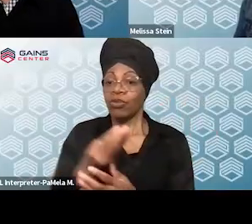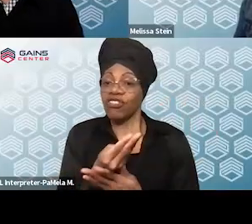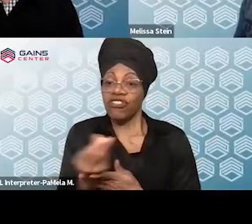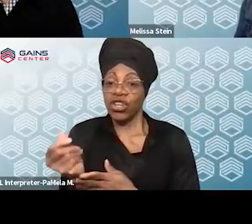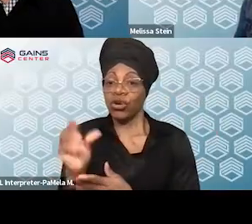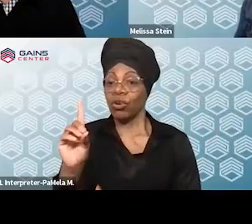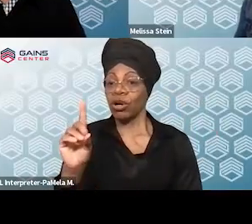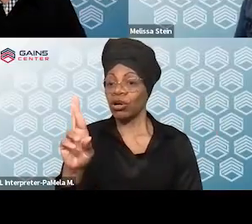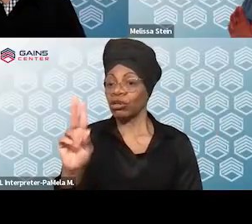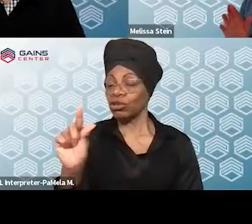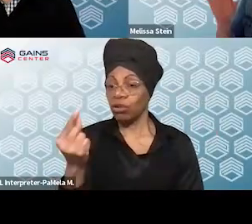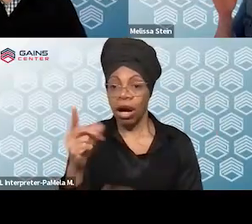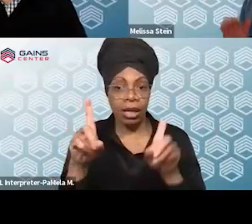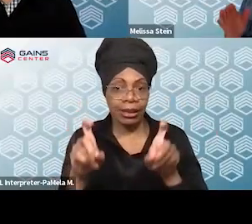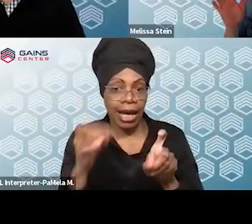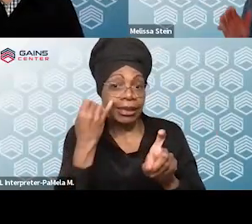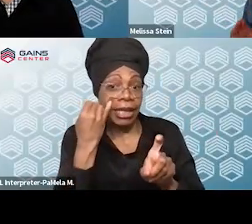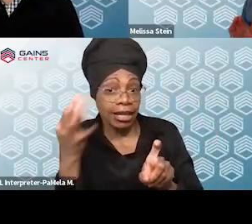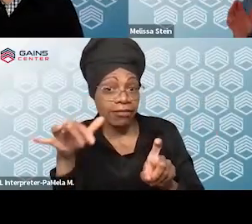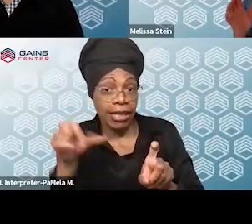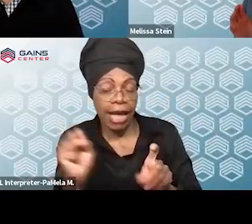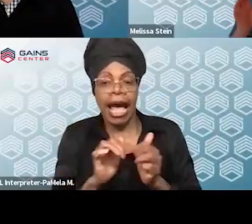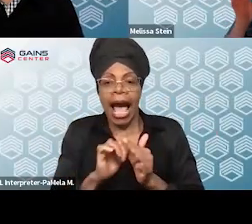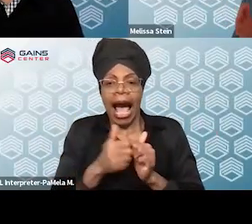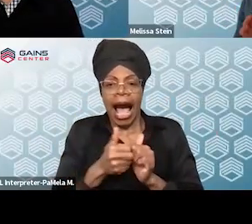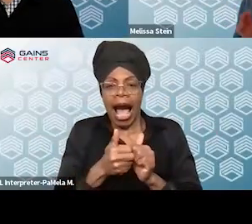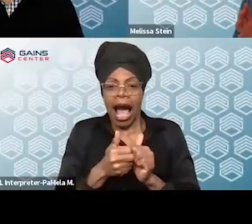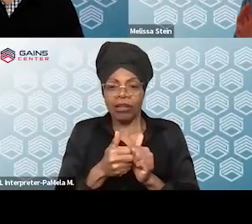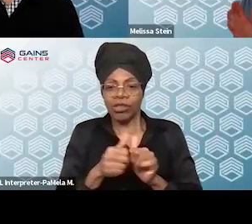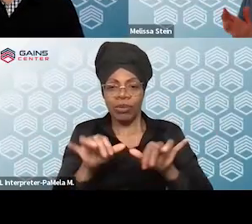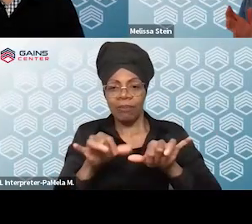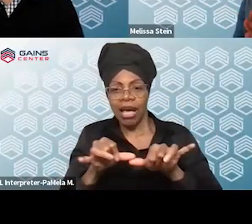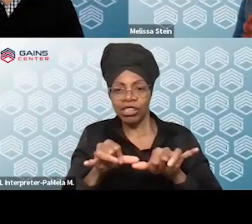or, you know, if so, then how do we calibrate that? How do we determine what would be